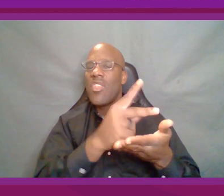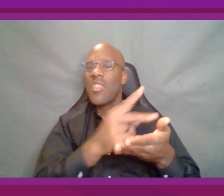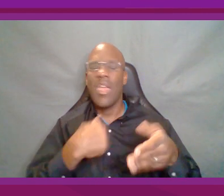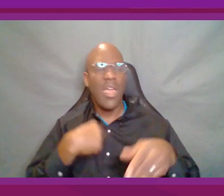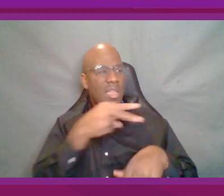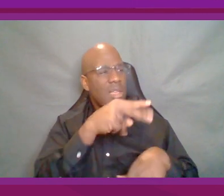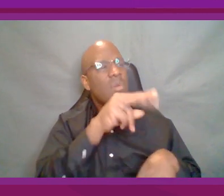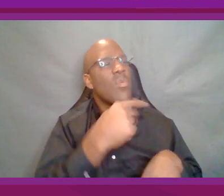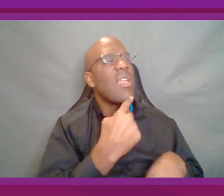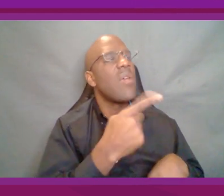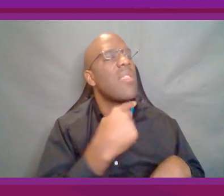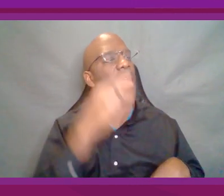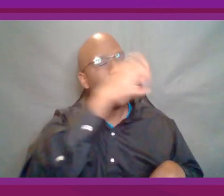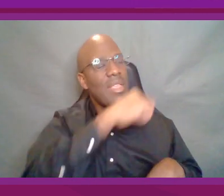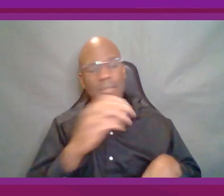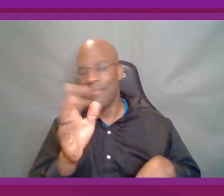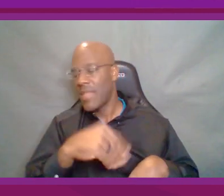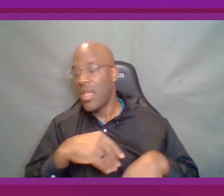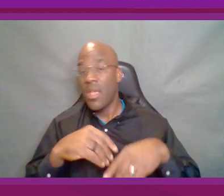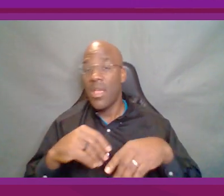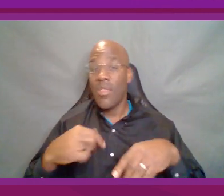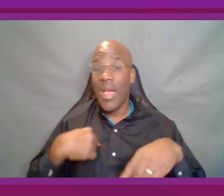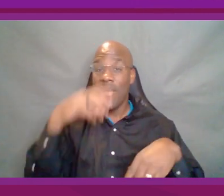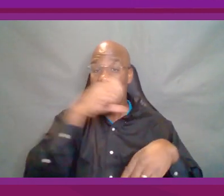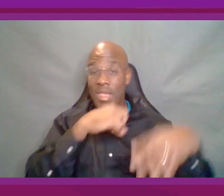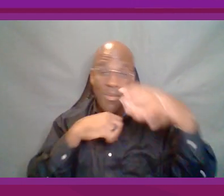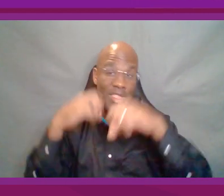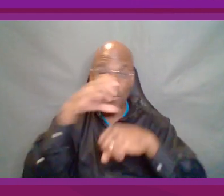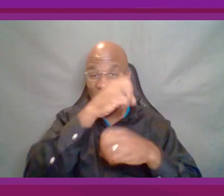out on, and those are moments that you get to know people, build relationship, and you're